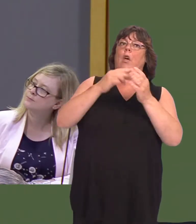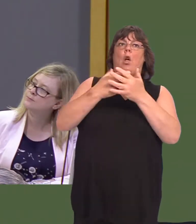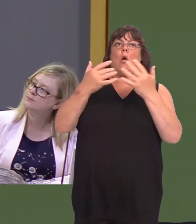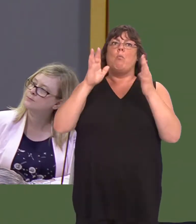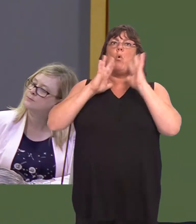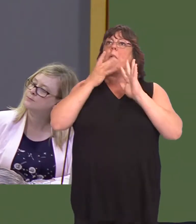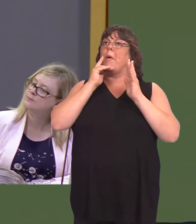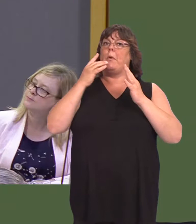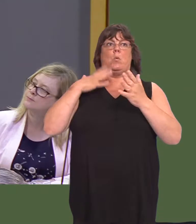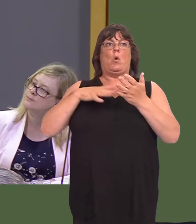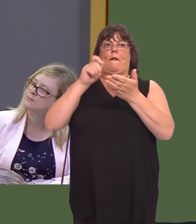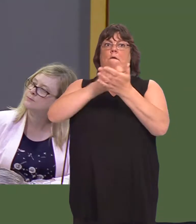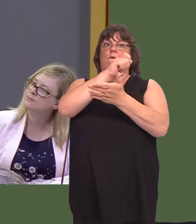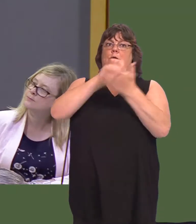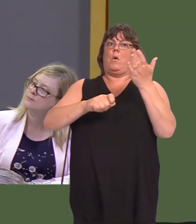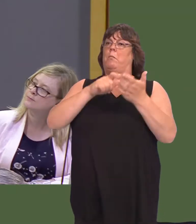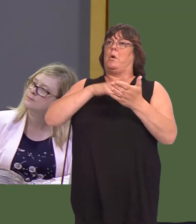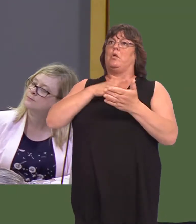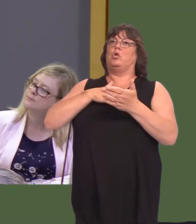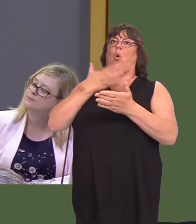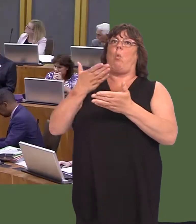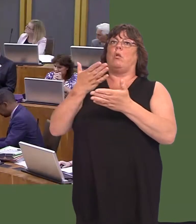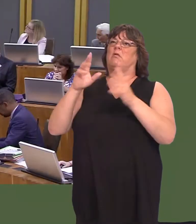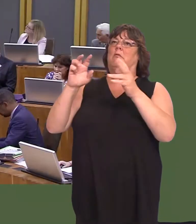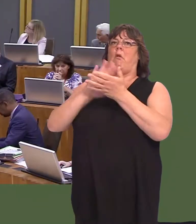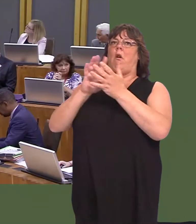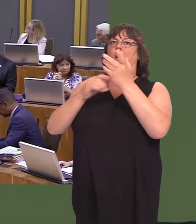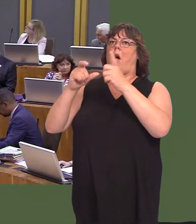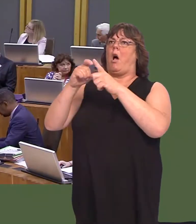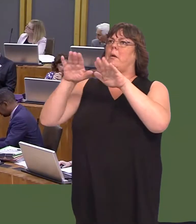Do you agree with me, First Minister, that this engagement by young people, in the political